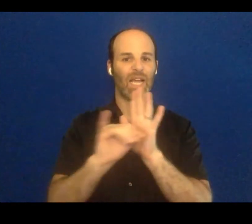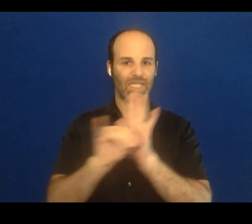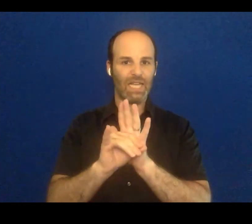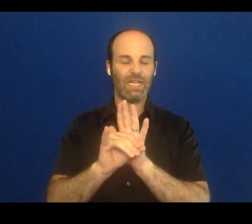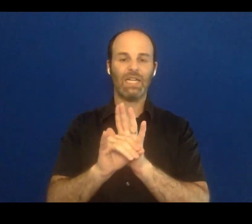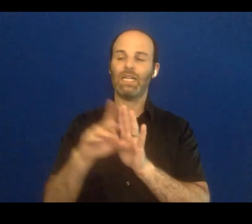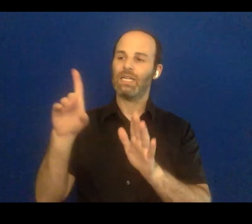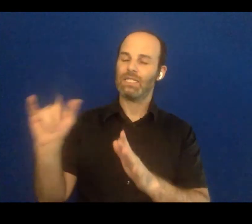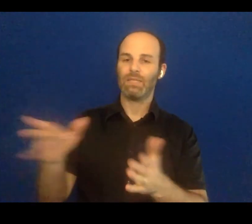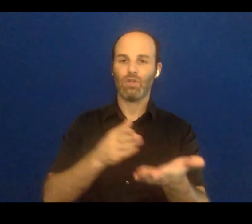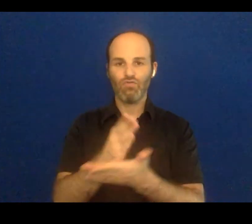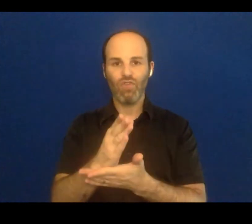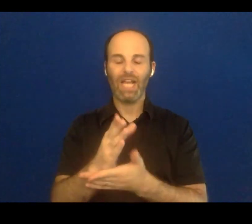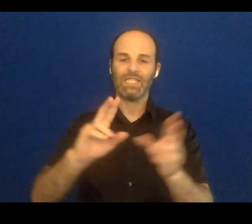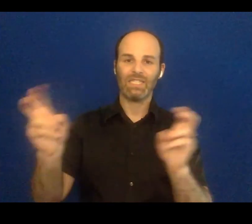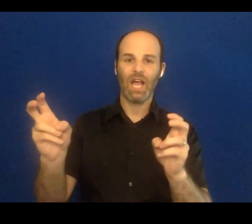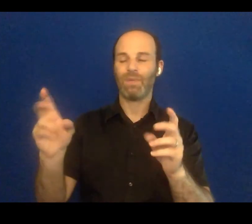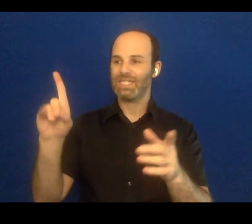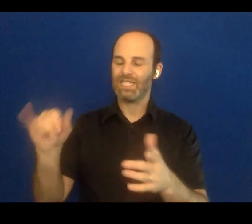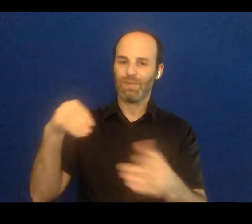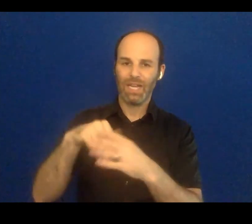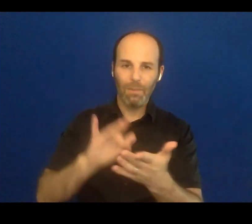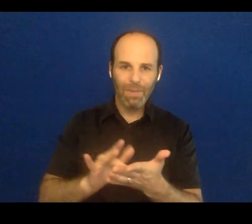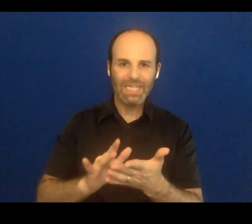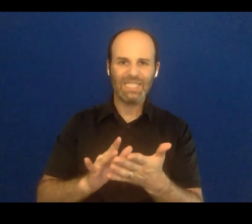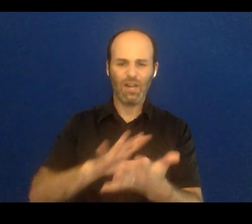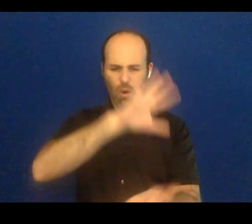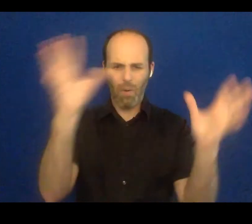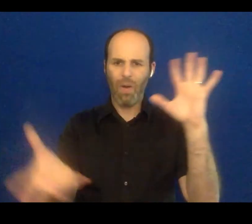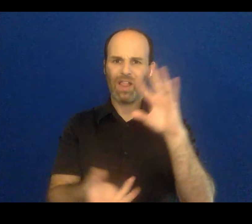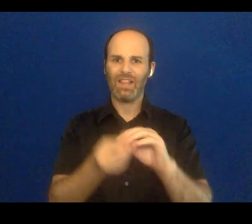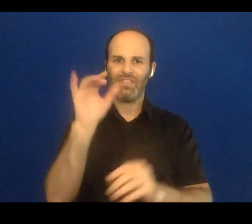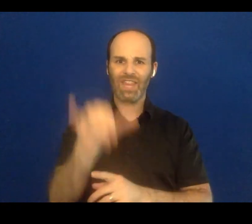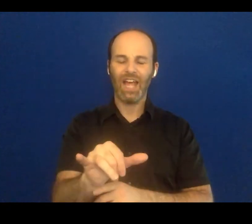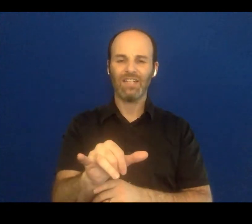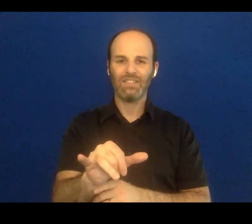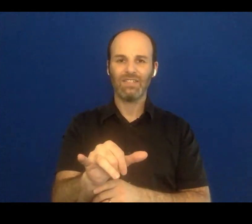RIGHTS AND DISABILITY IN MEDICINE. I THINK THAT WE IN MEDICINE